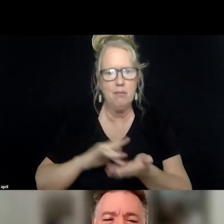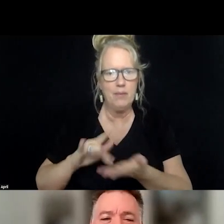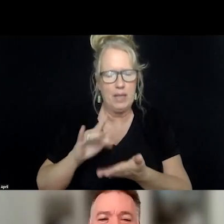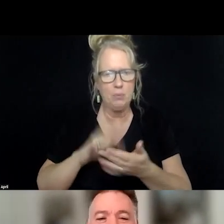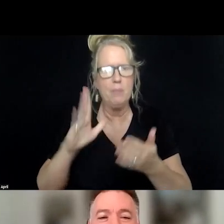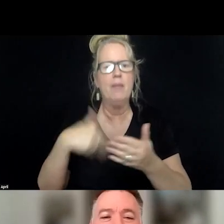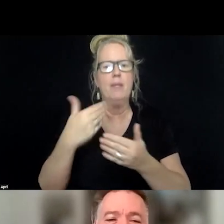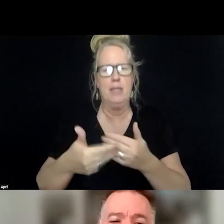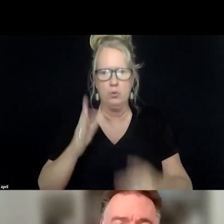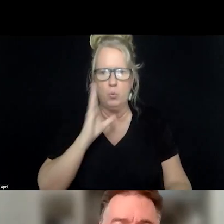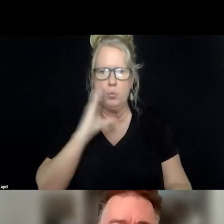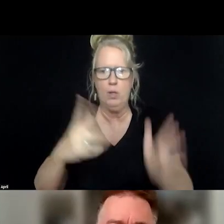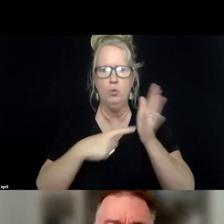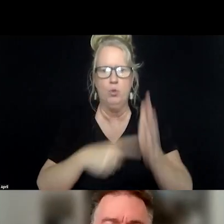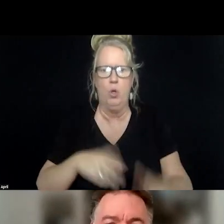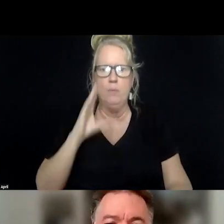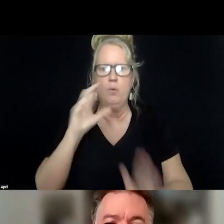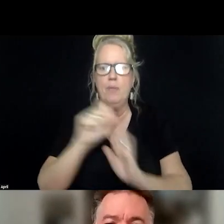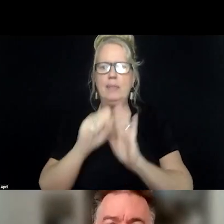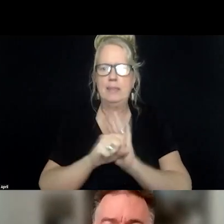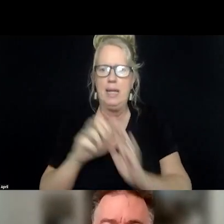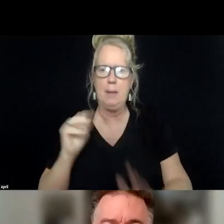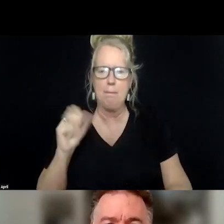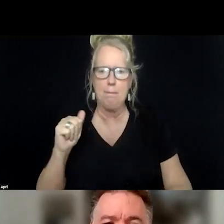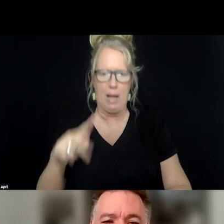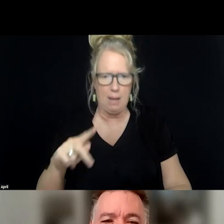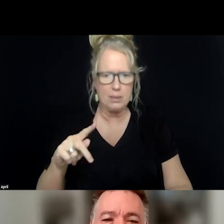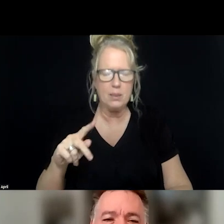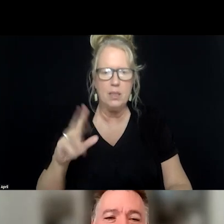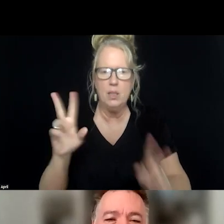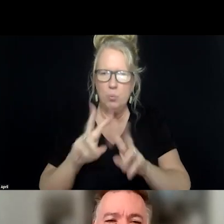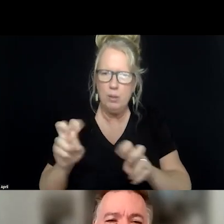IS GOING TO GET YOU TO A STATE MAP. IT IS GOING TO DIG IN AND SHOW YOU WHAT DOES IT